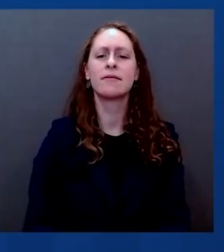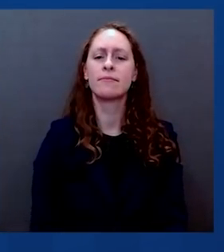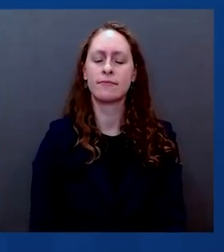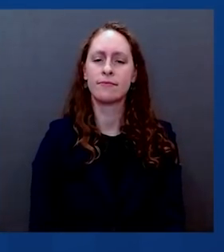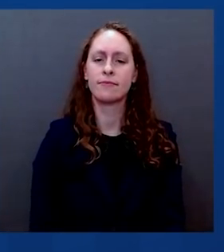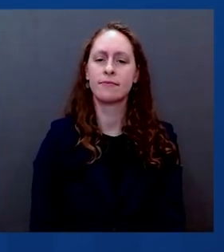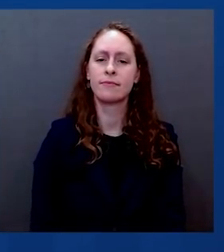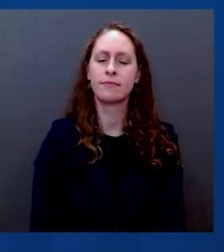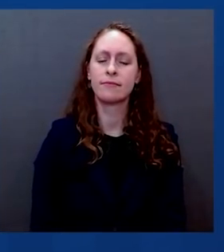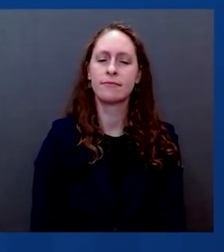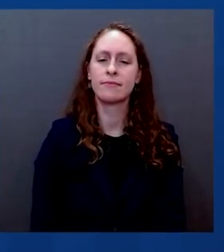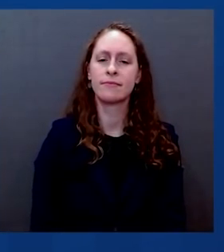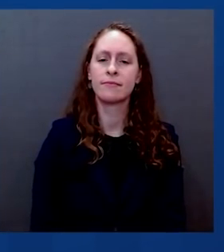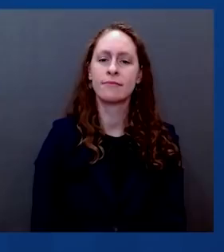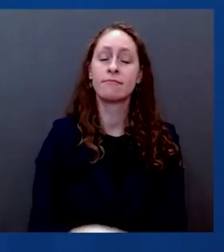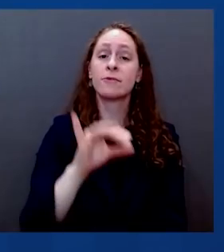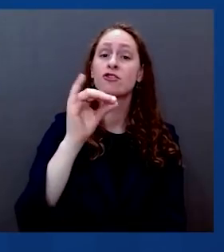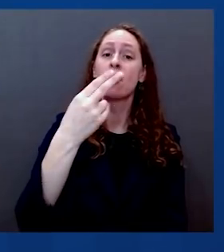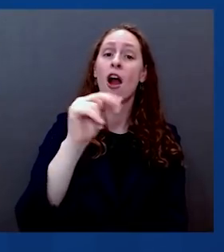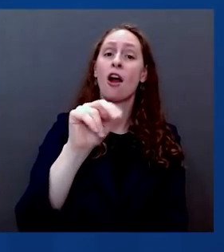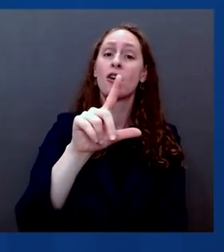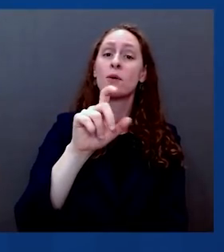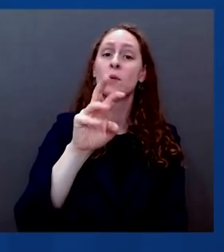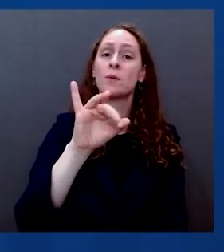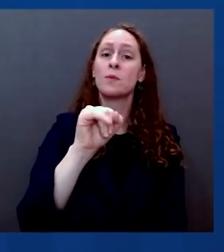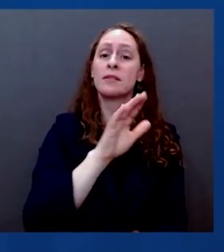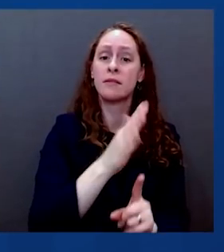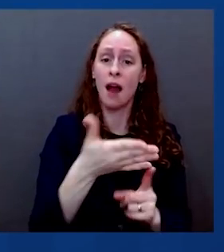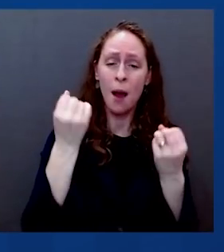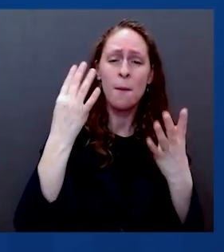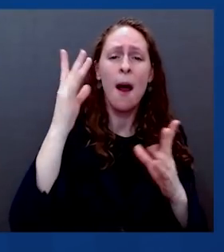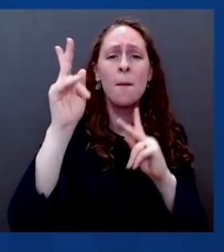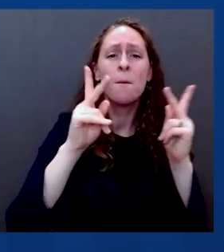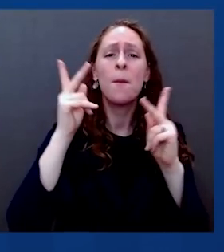But as we stand here today, it isn't enough just to praise his memory.